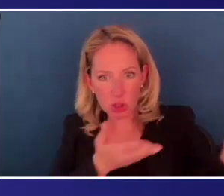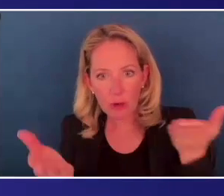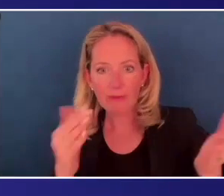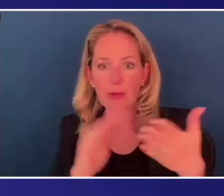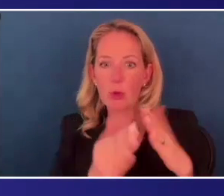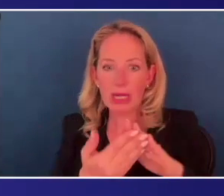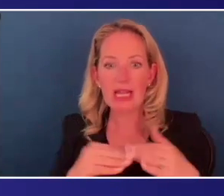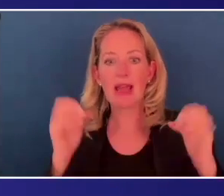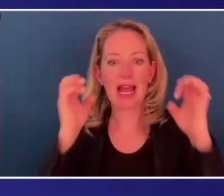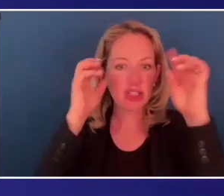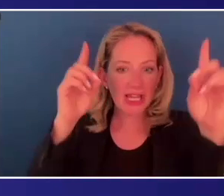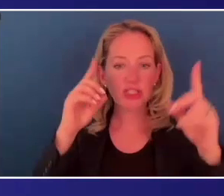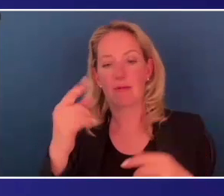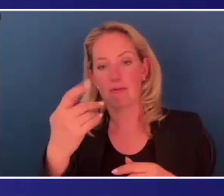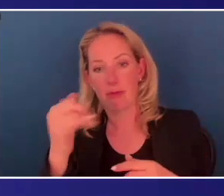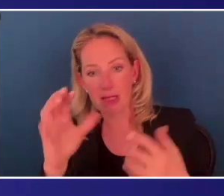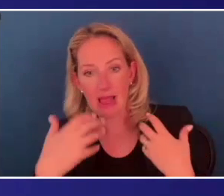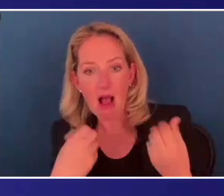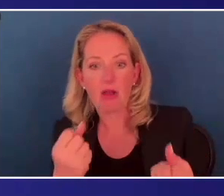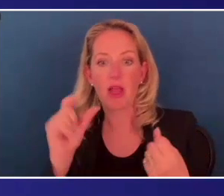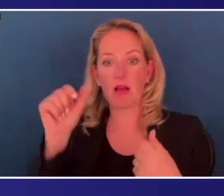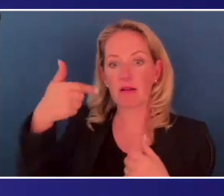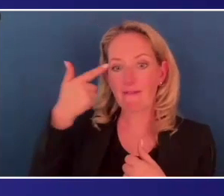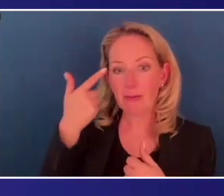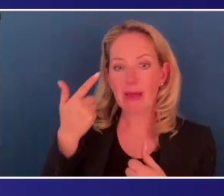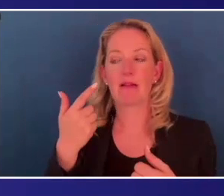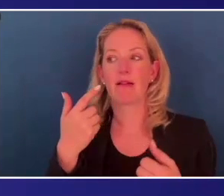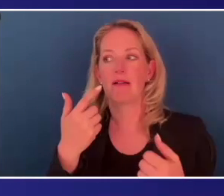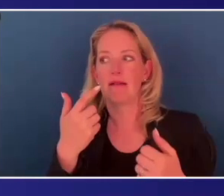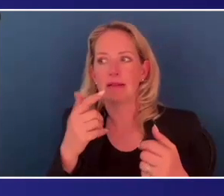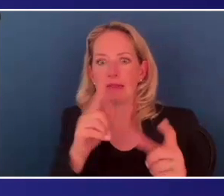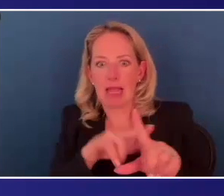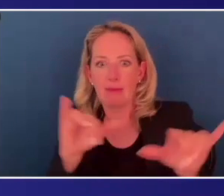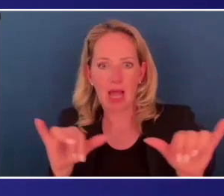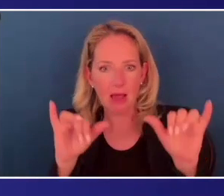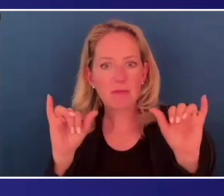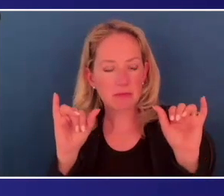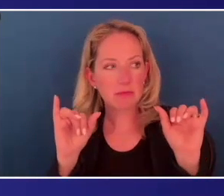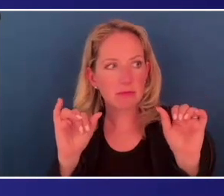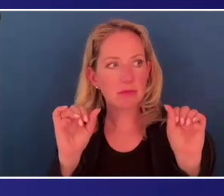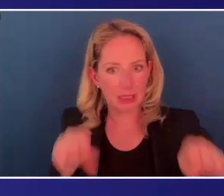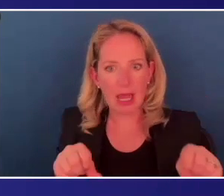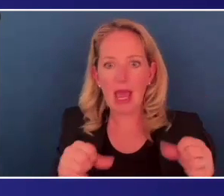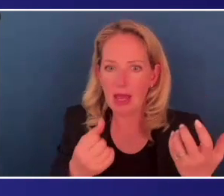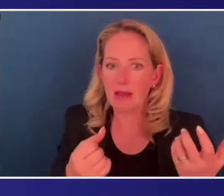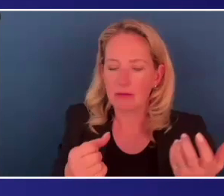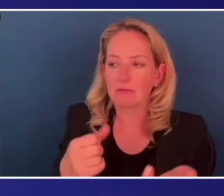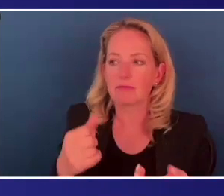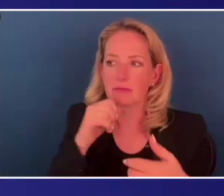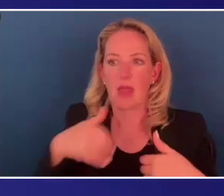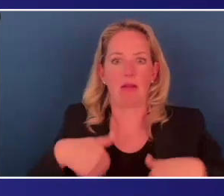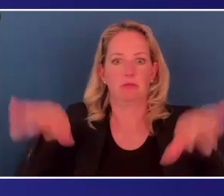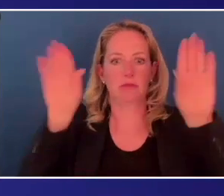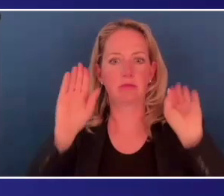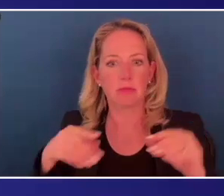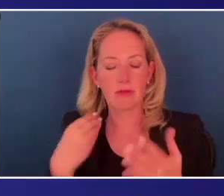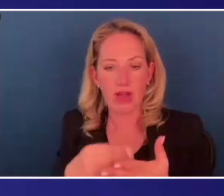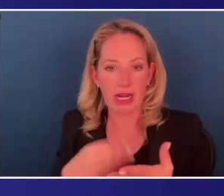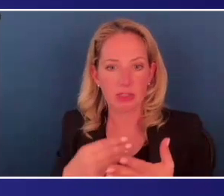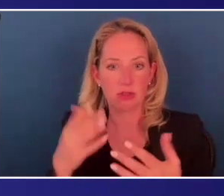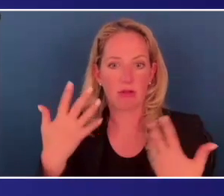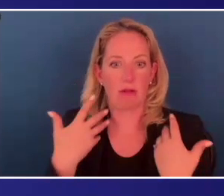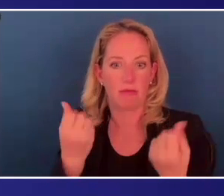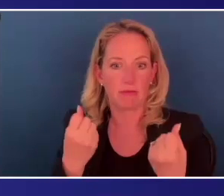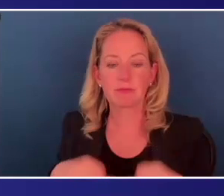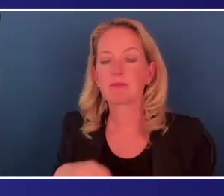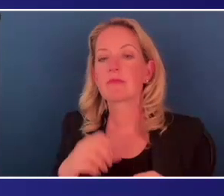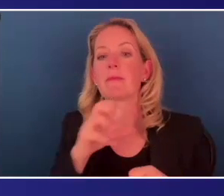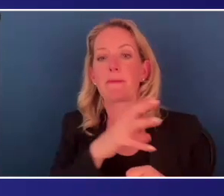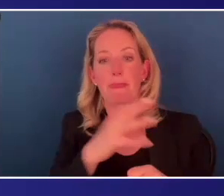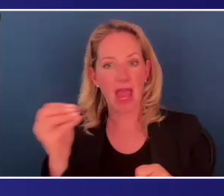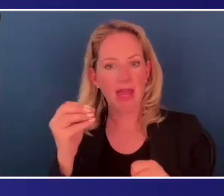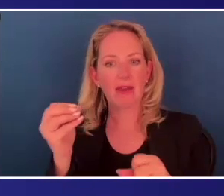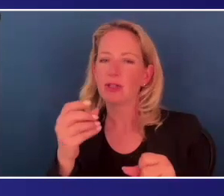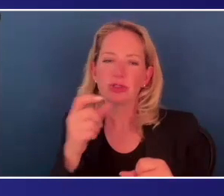Or government without sacrificing one's financial wellbeing. Take that public service matters and that borrowers shouldn't be punished for choosing to invest in their education.